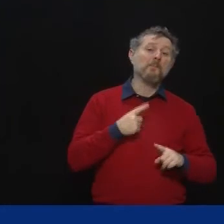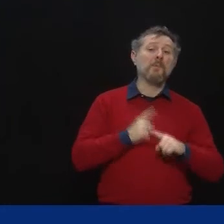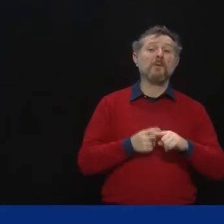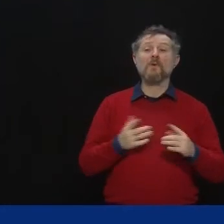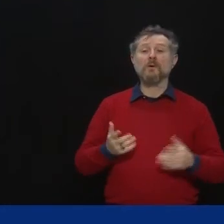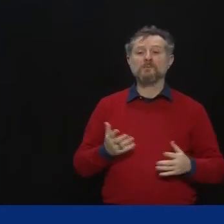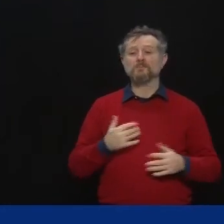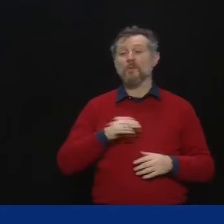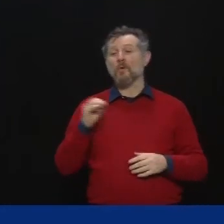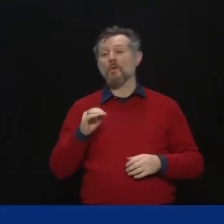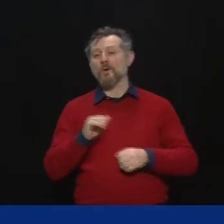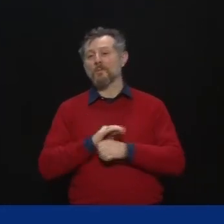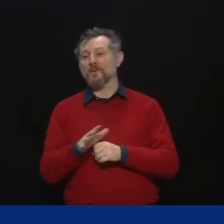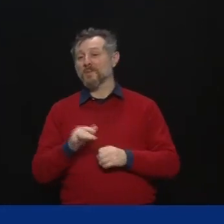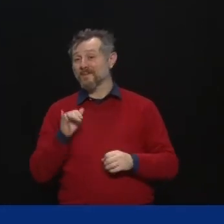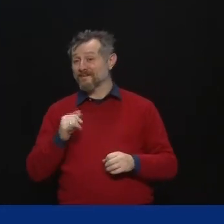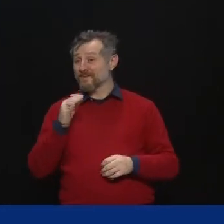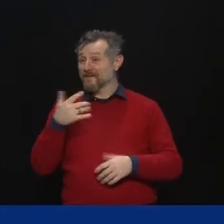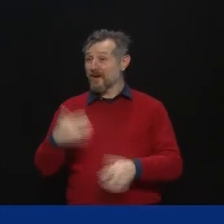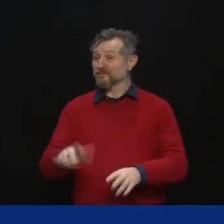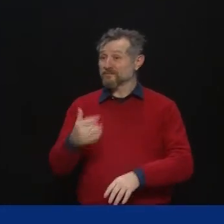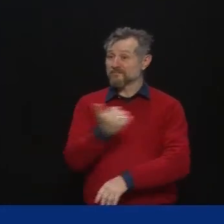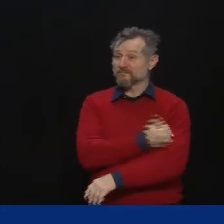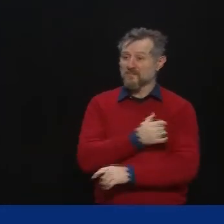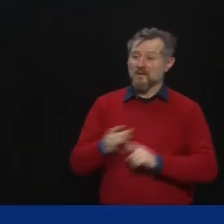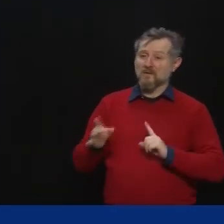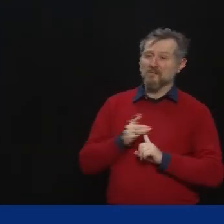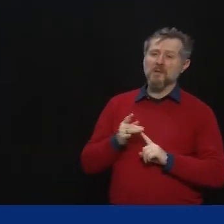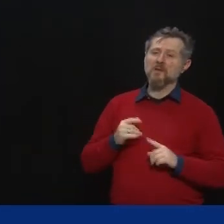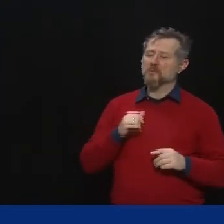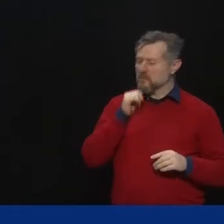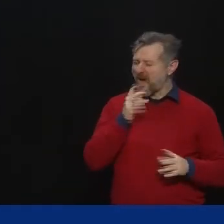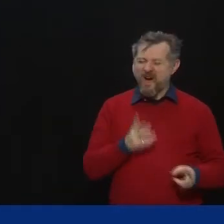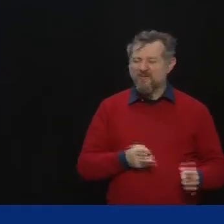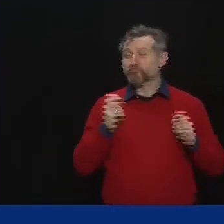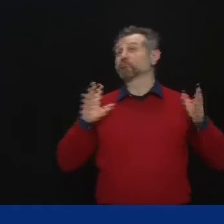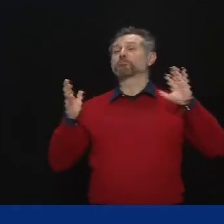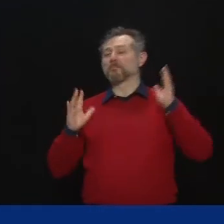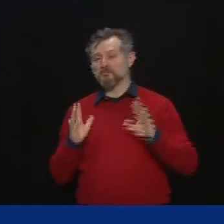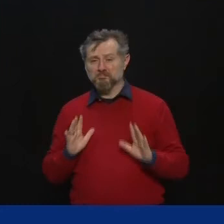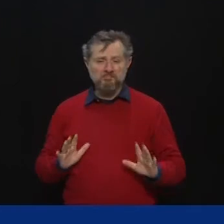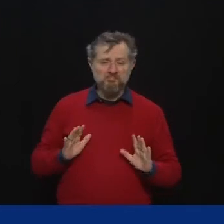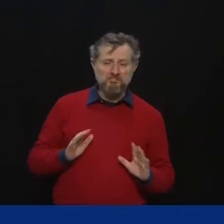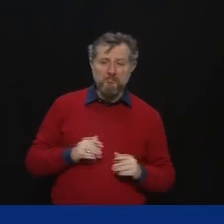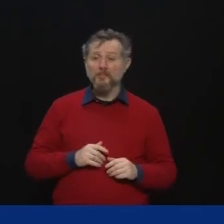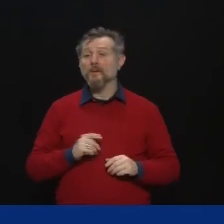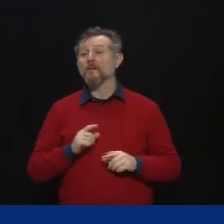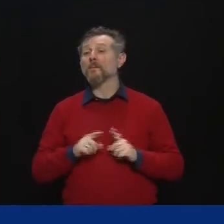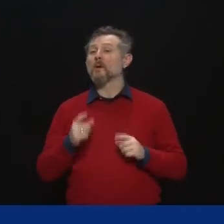HAVE THE TOOLS AVAILABLE US TO. BOOSTERS, VACCINATION, MASK AND